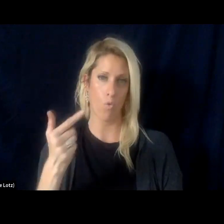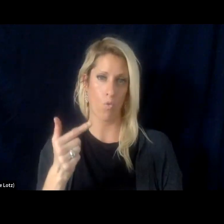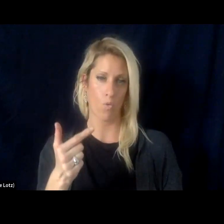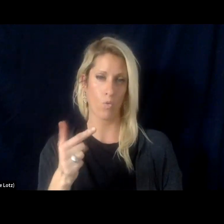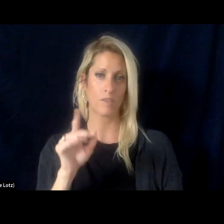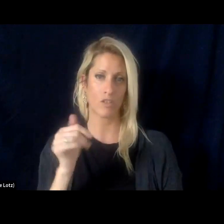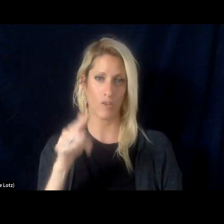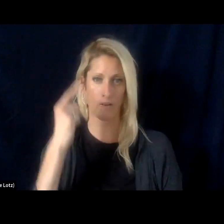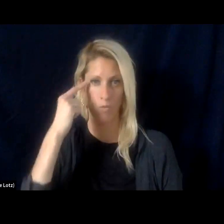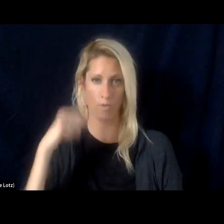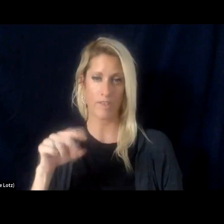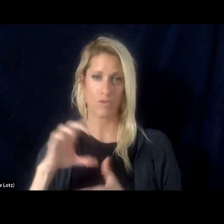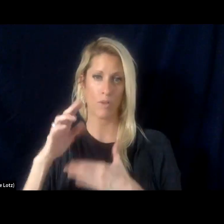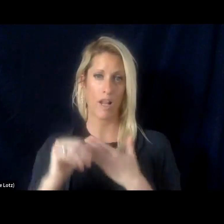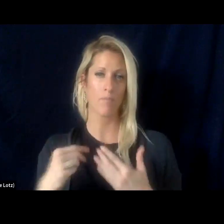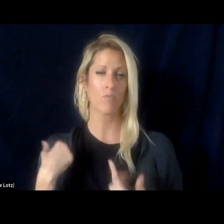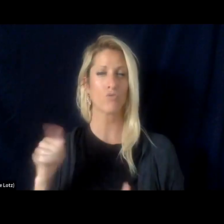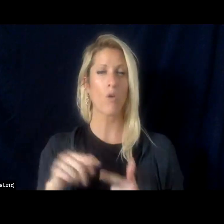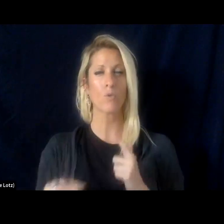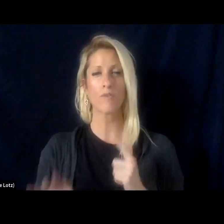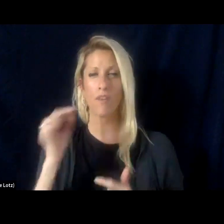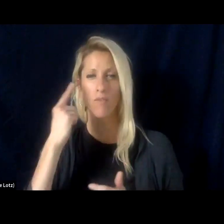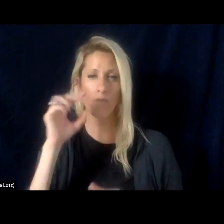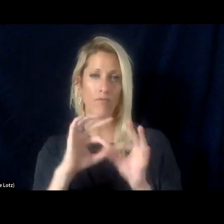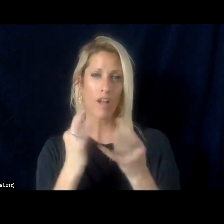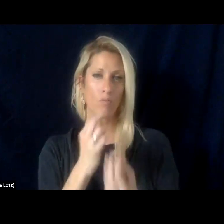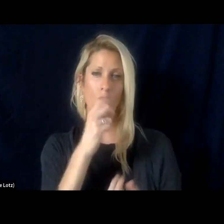for our students. But we're looking for something for families that has that kind of meet to